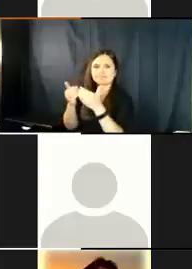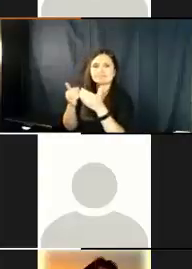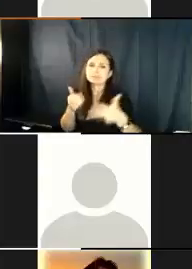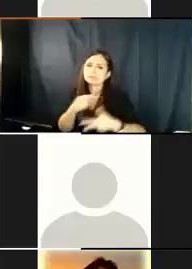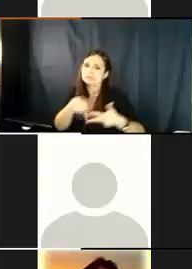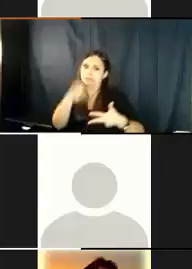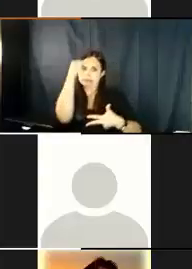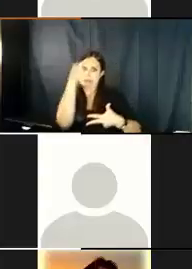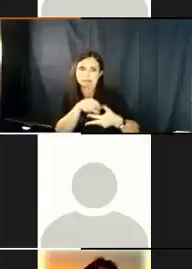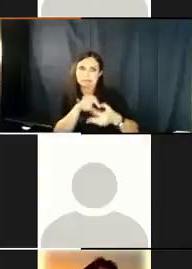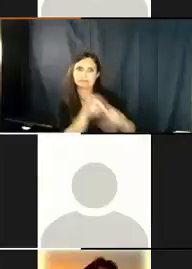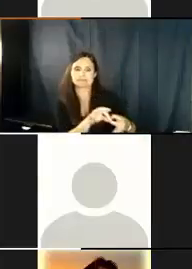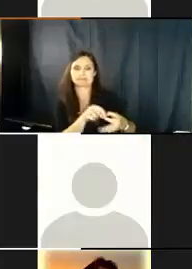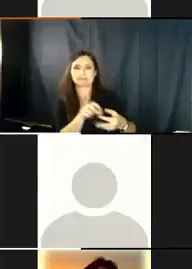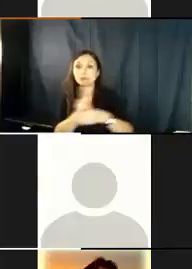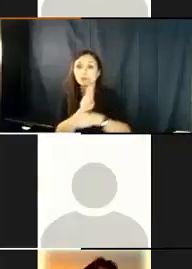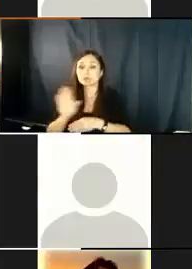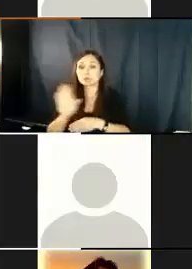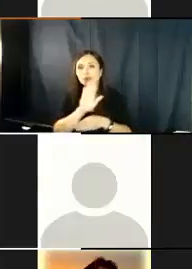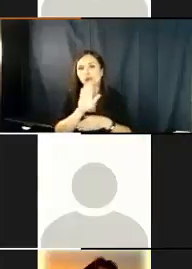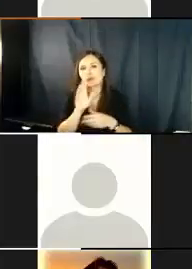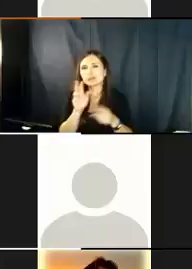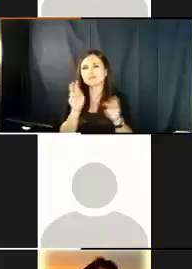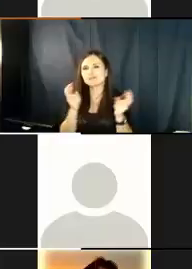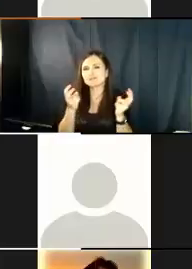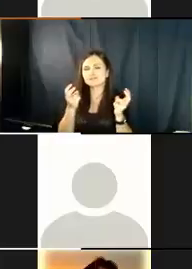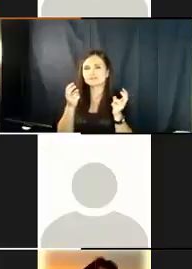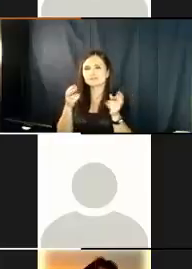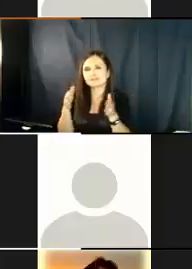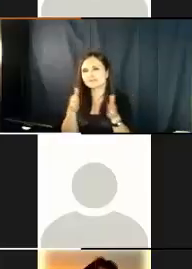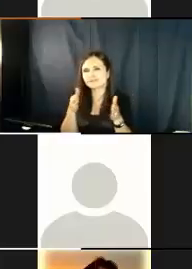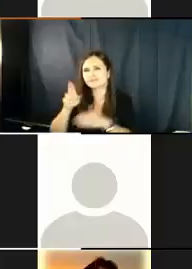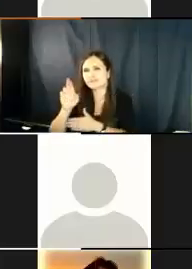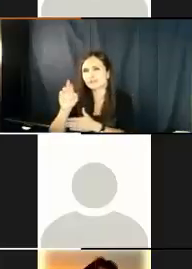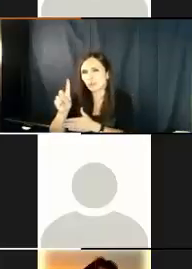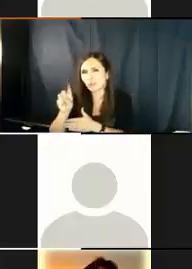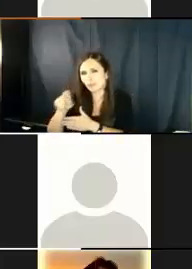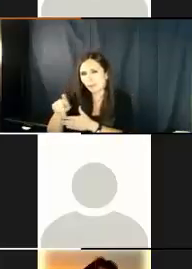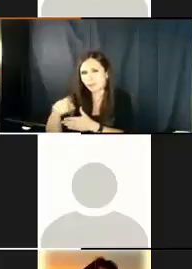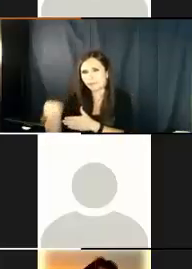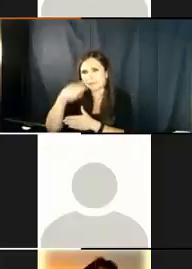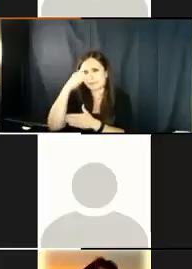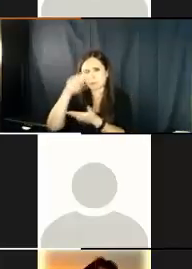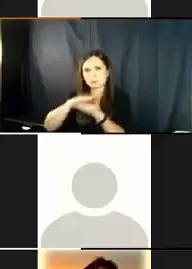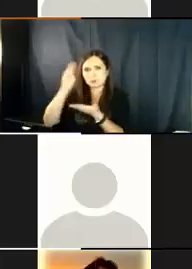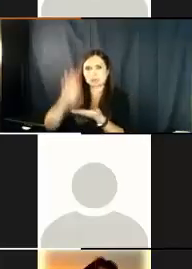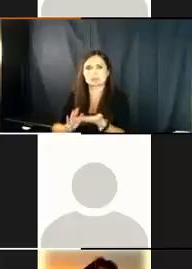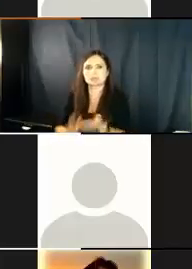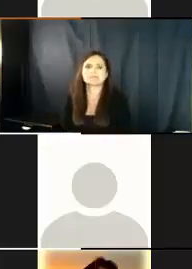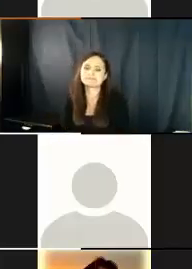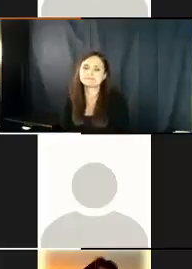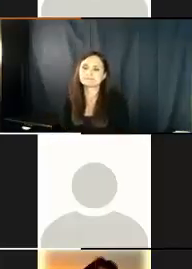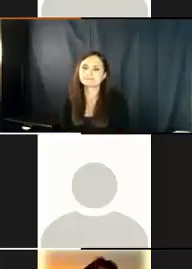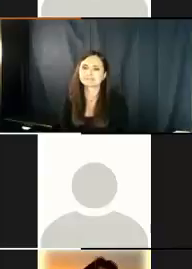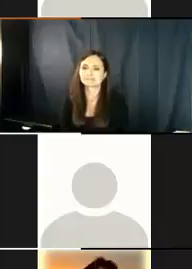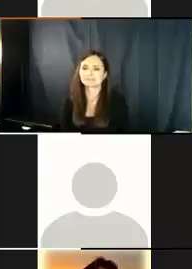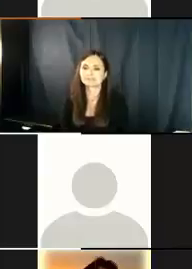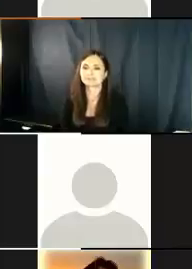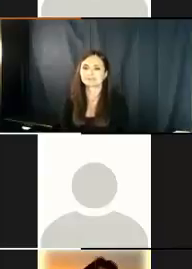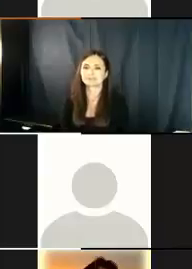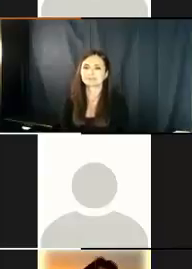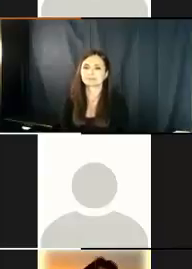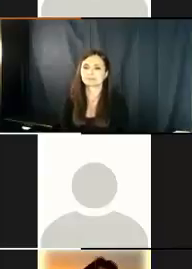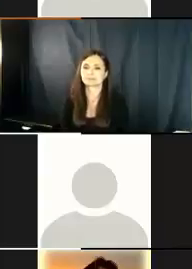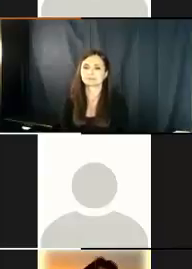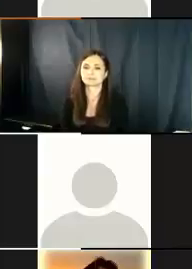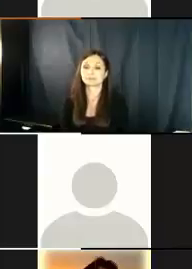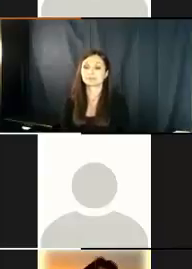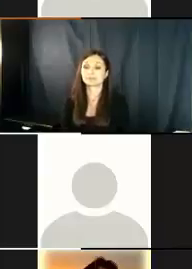You can use these as your roadmap as you're building a roadmap for students.